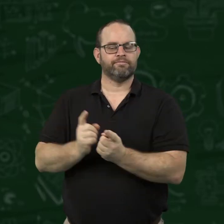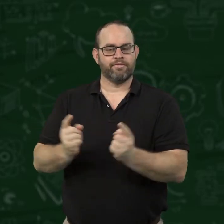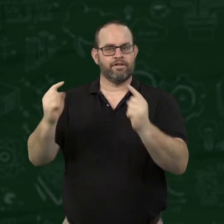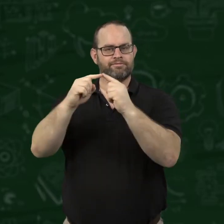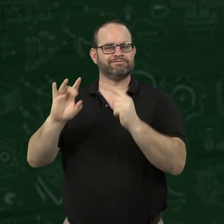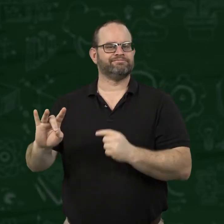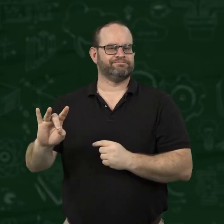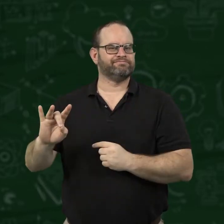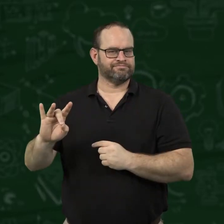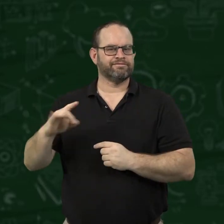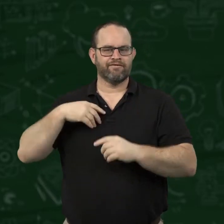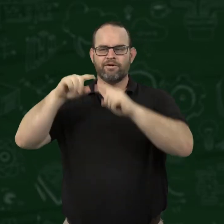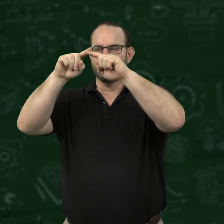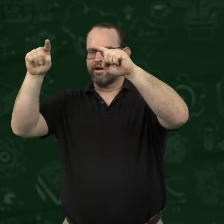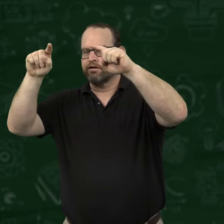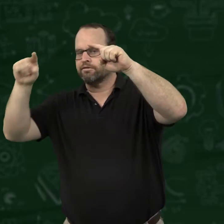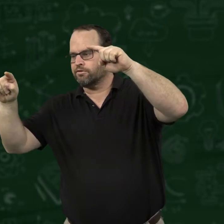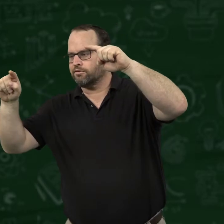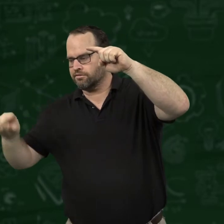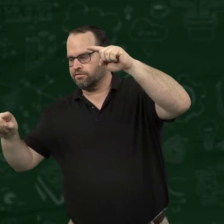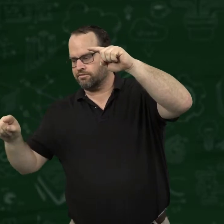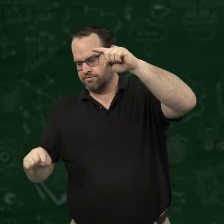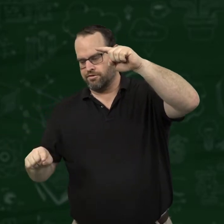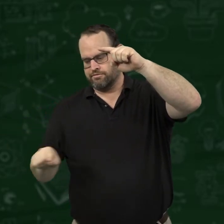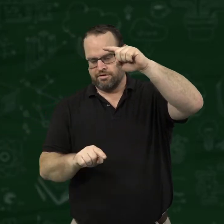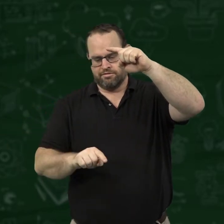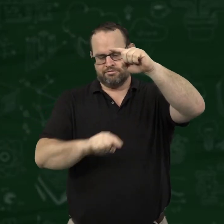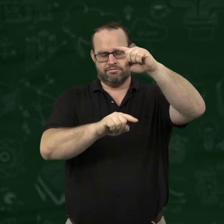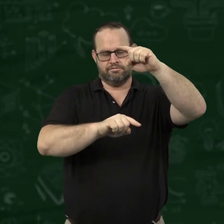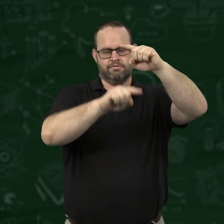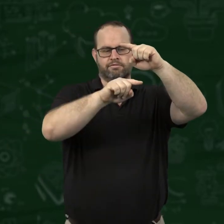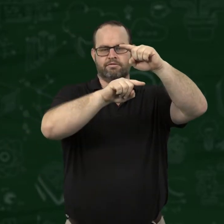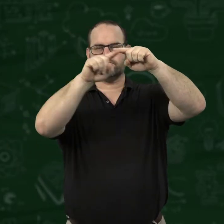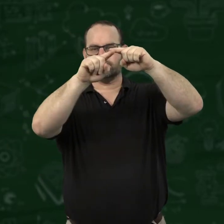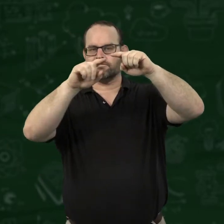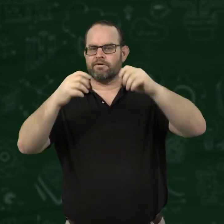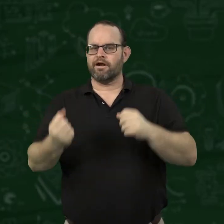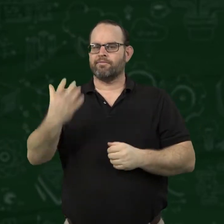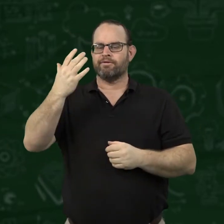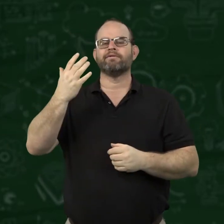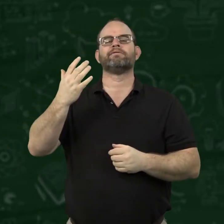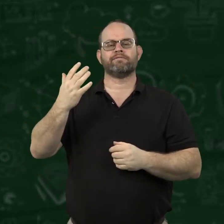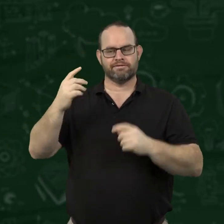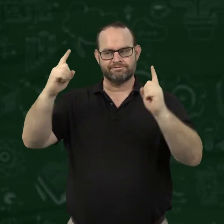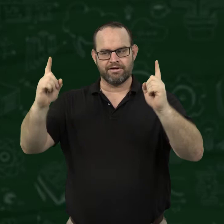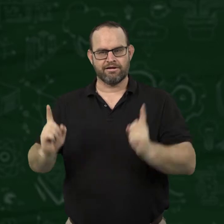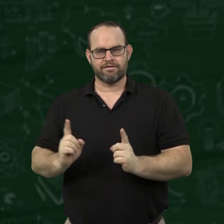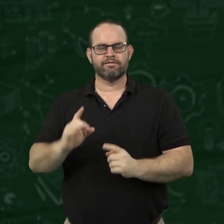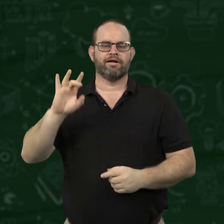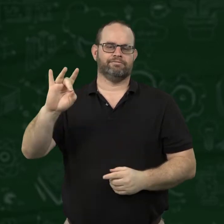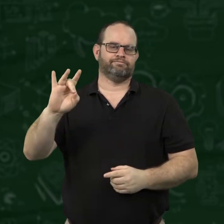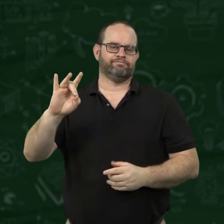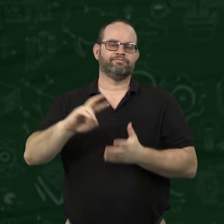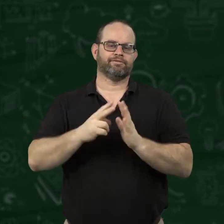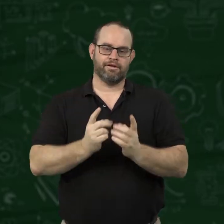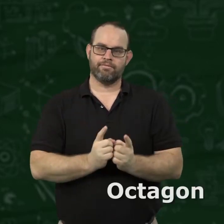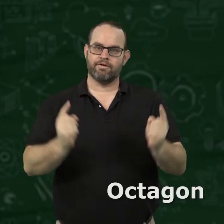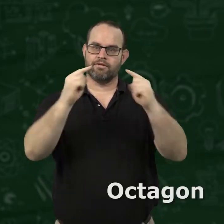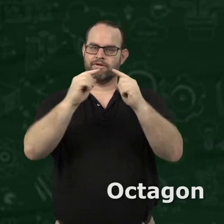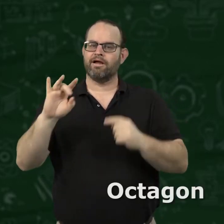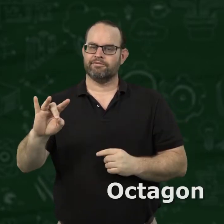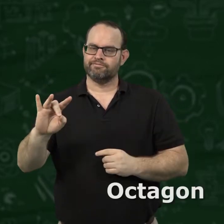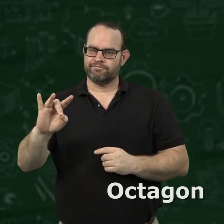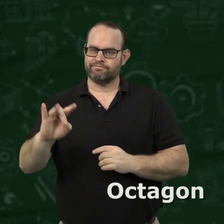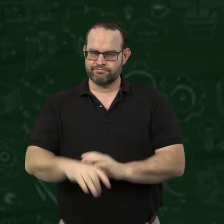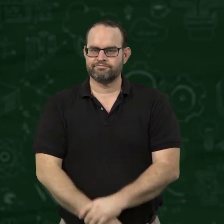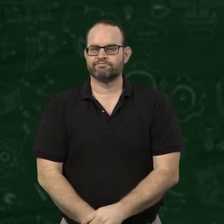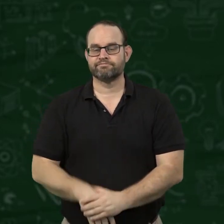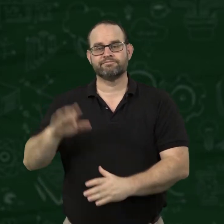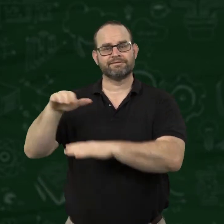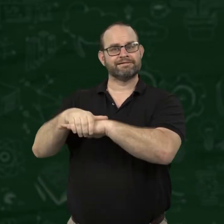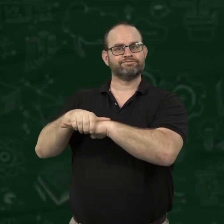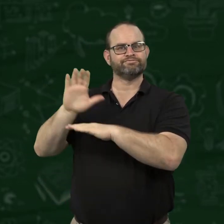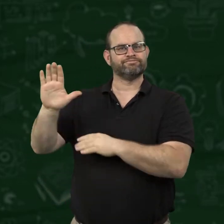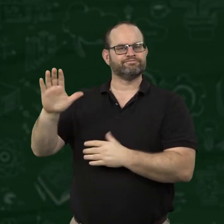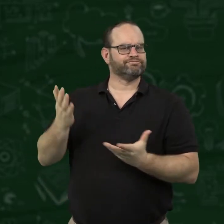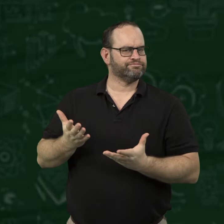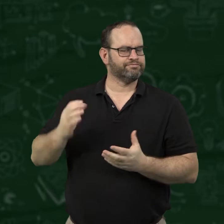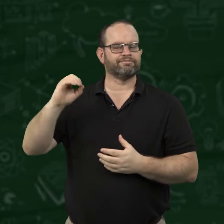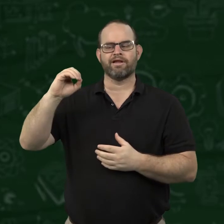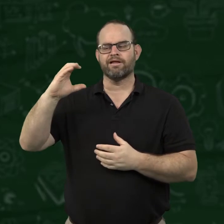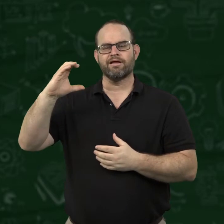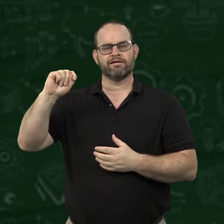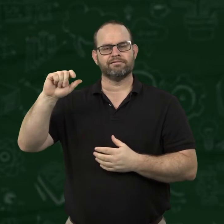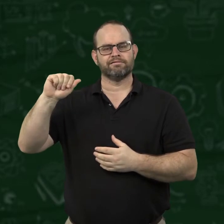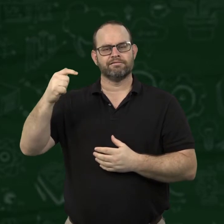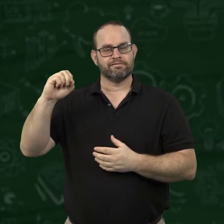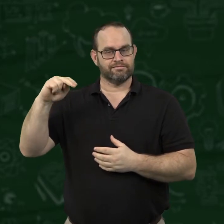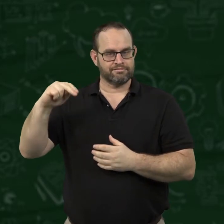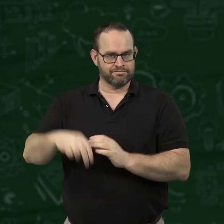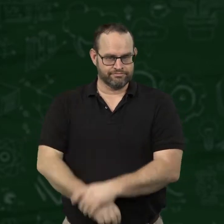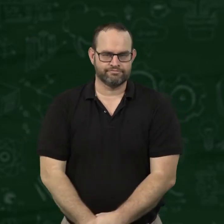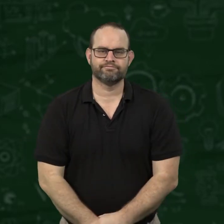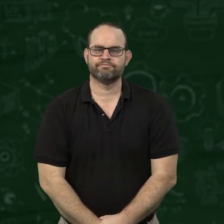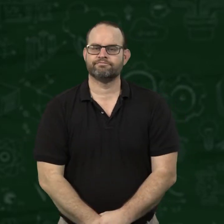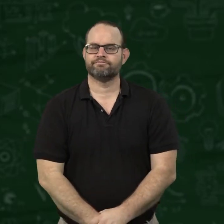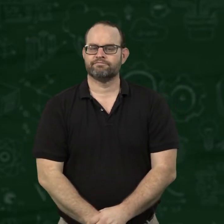It has 8. Since it is an 8-sided polygon, it is referred to as an octagon.